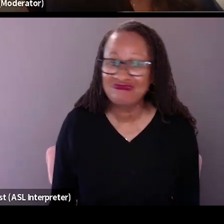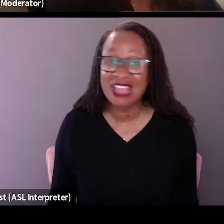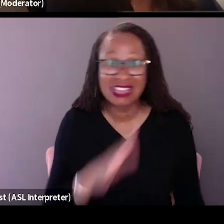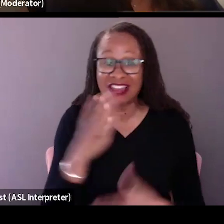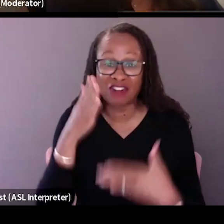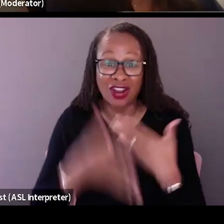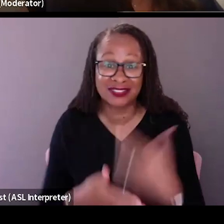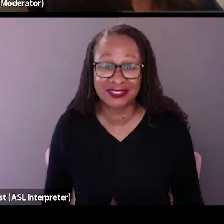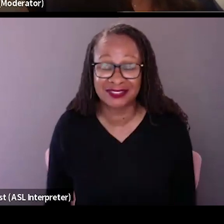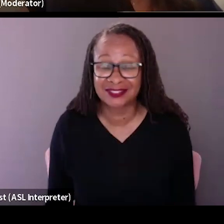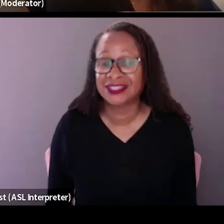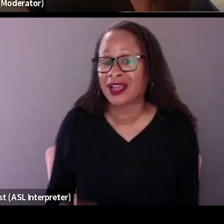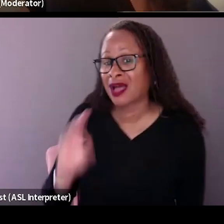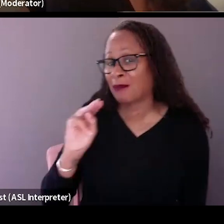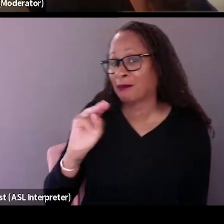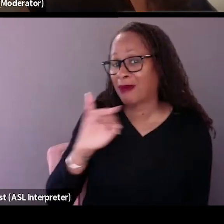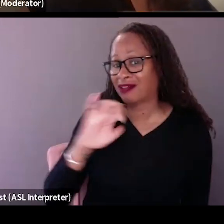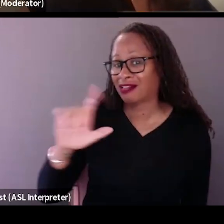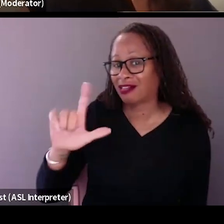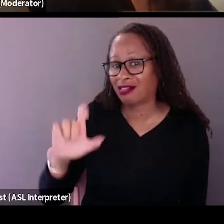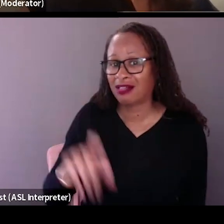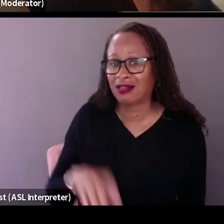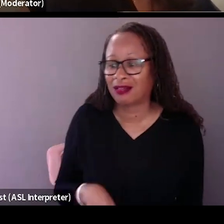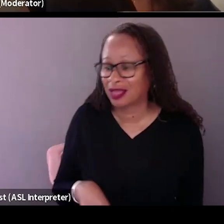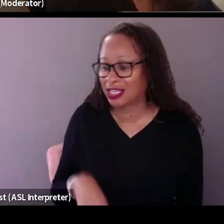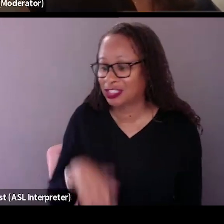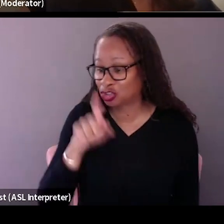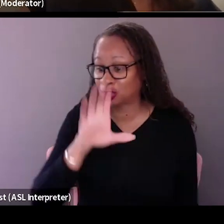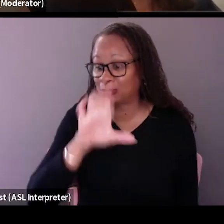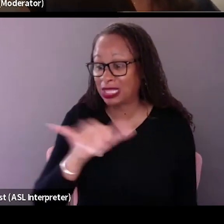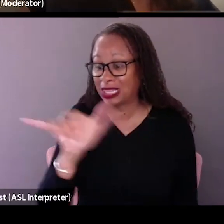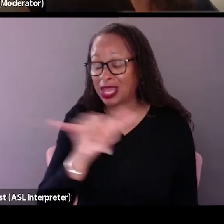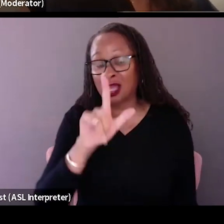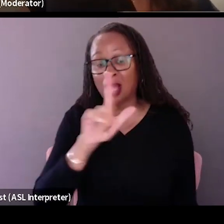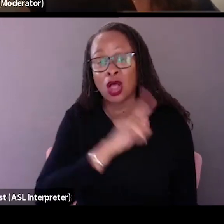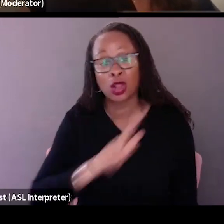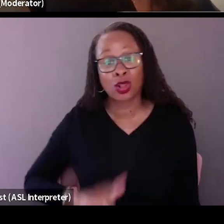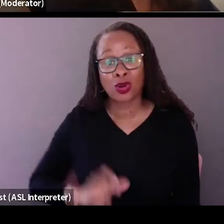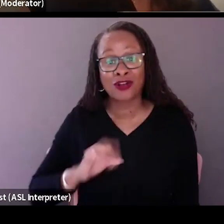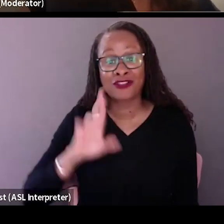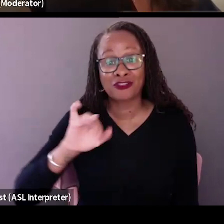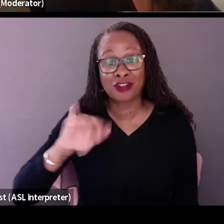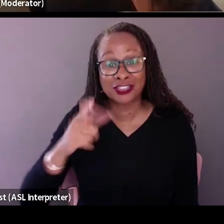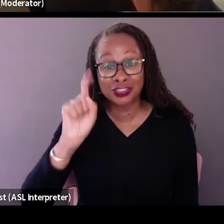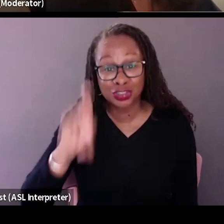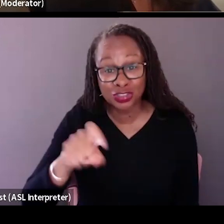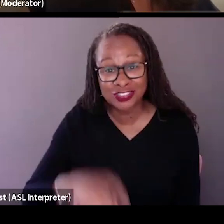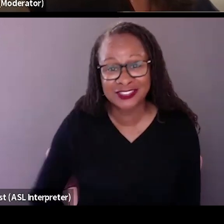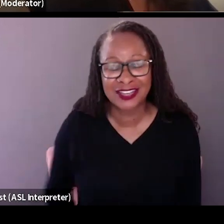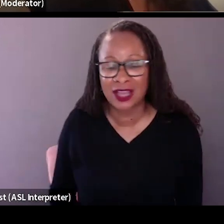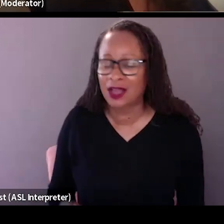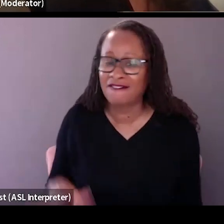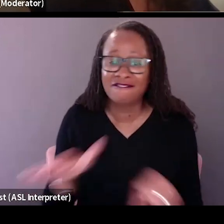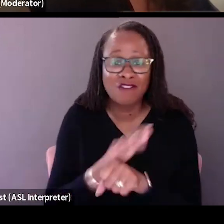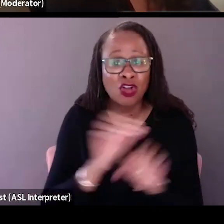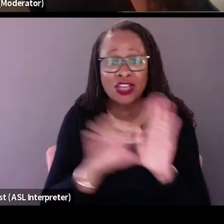Yeah, it should be "The Lord of the Rings." It is. - Yeah. Yeah, there are full characters that we did not include